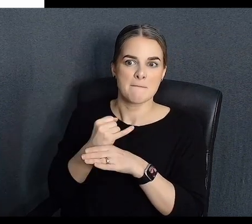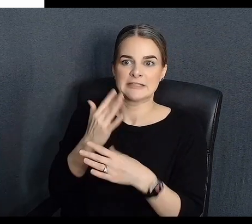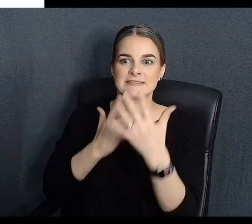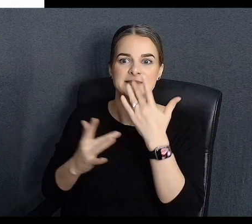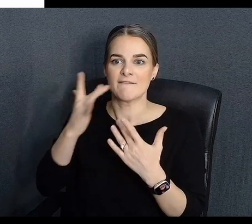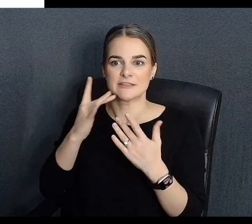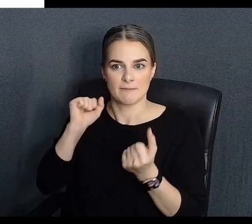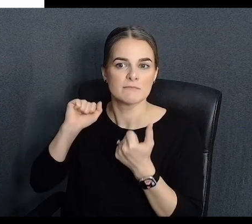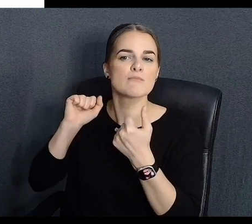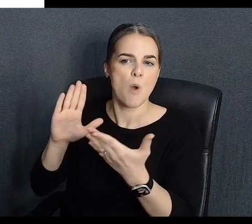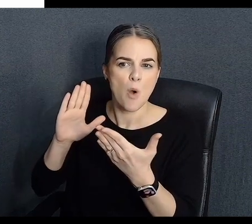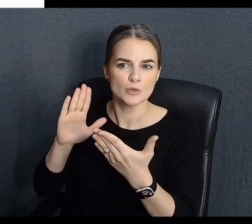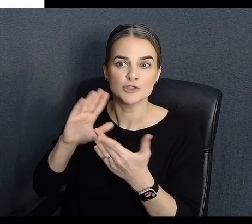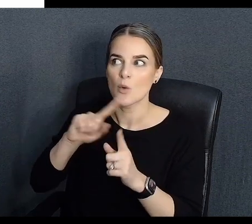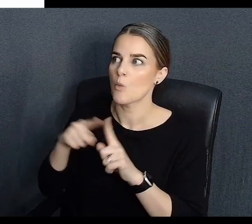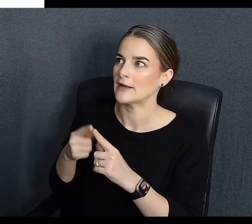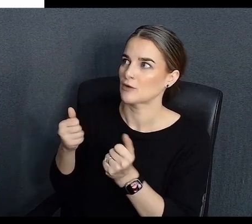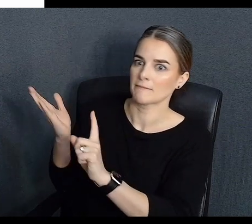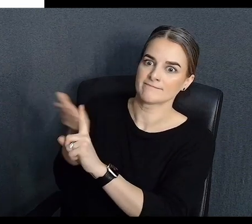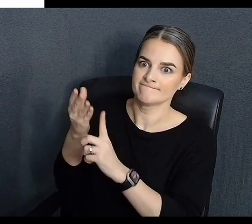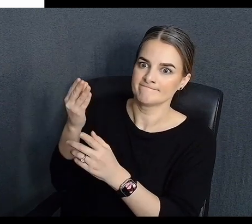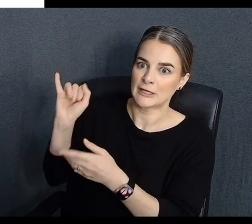when we're getting funding for these types of devices.